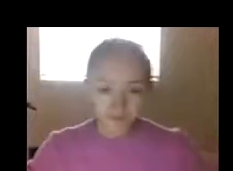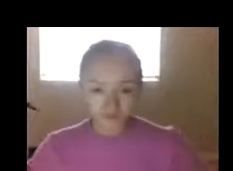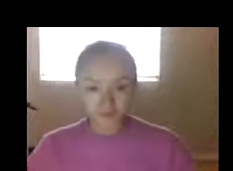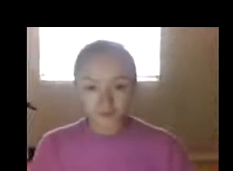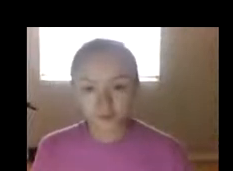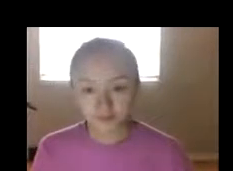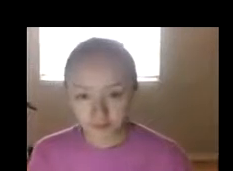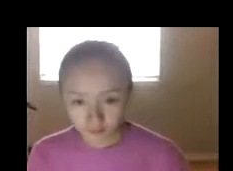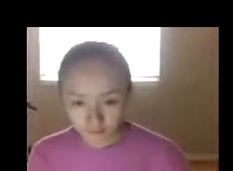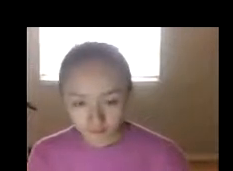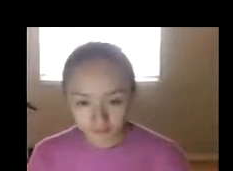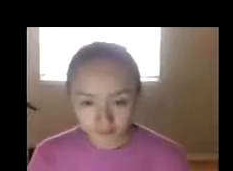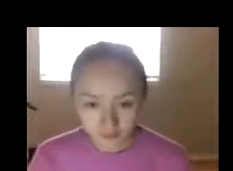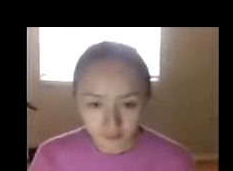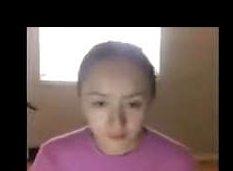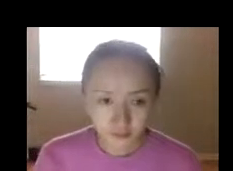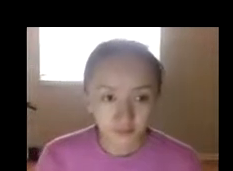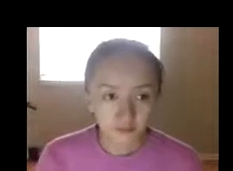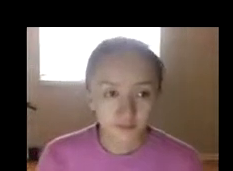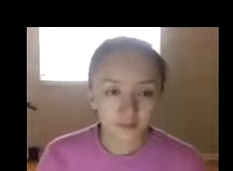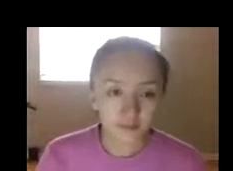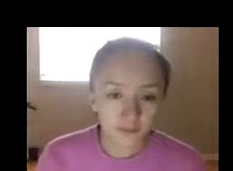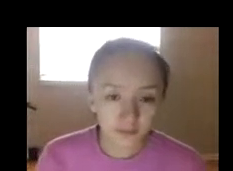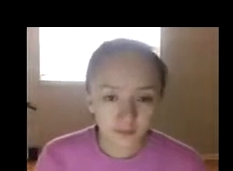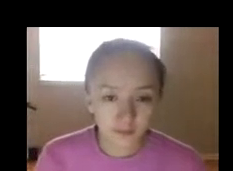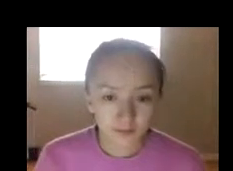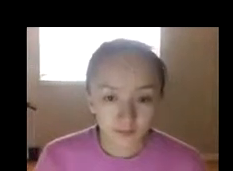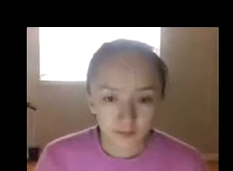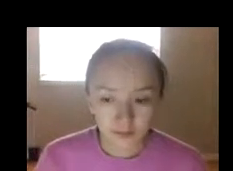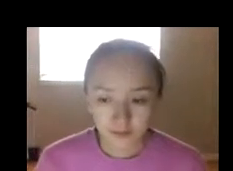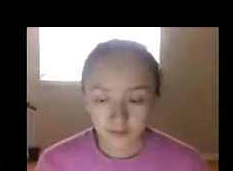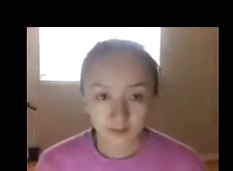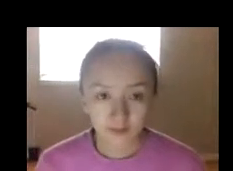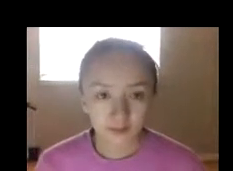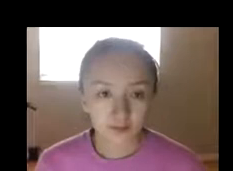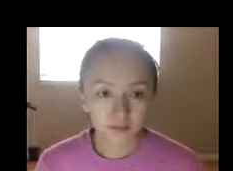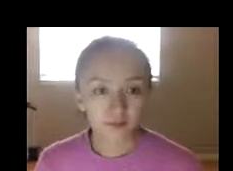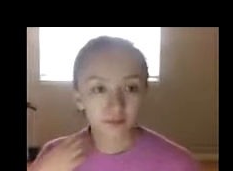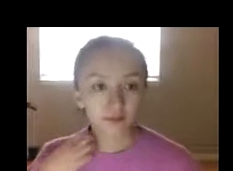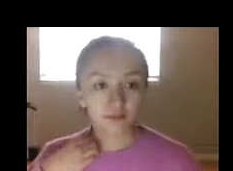We are not separate from the issues and concerns of the global community.